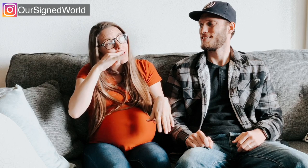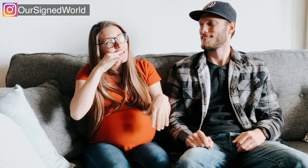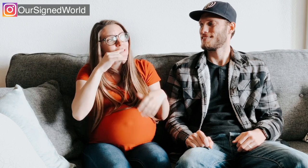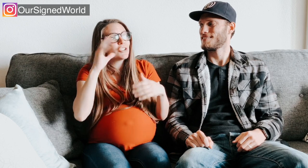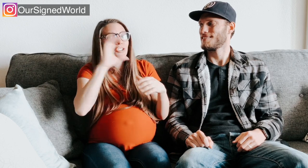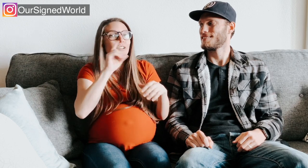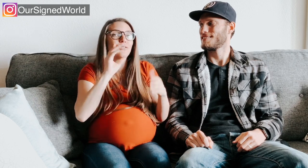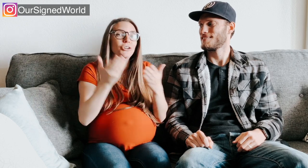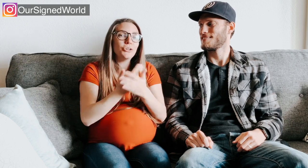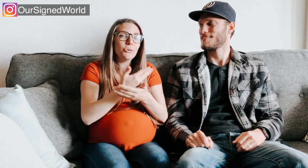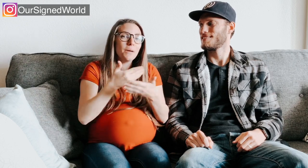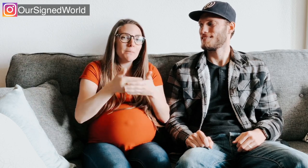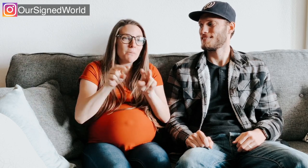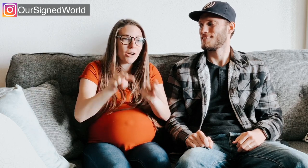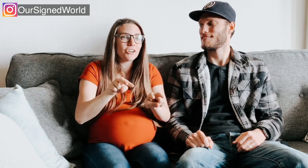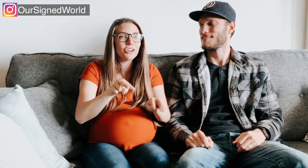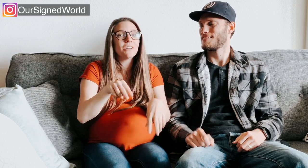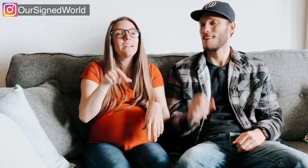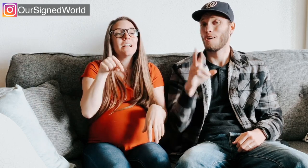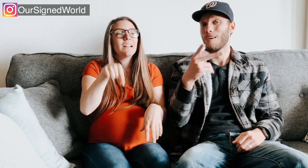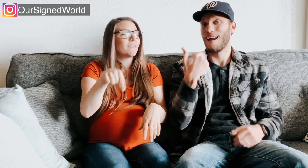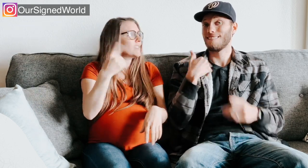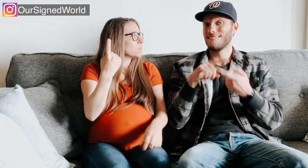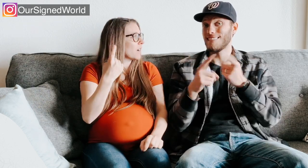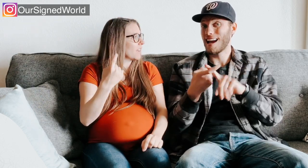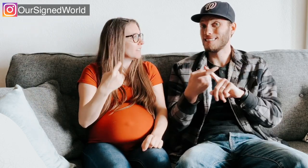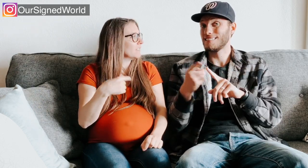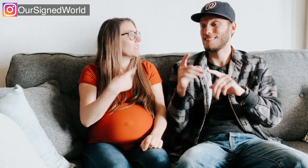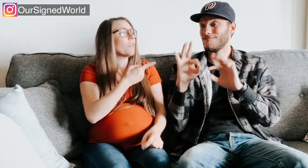and you're looking for a new baby monitor,